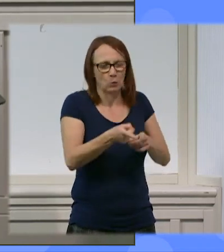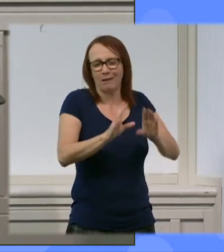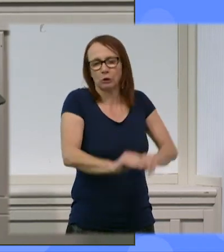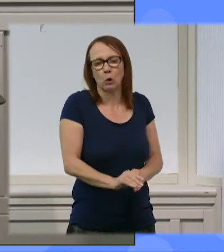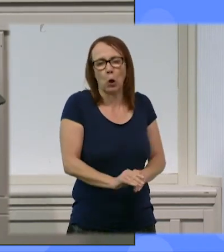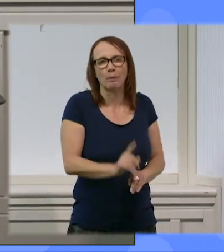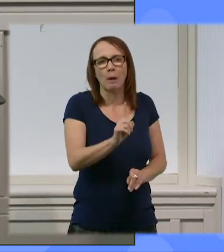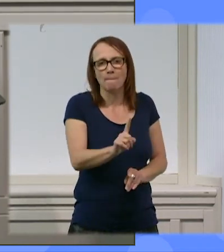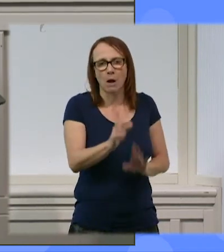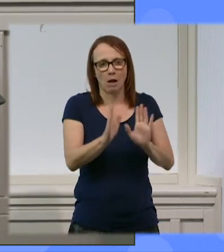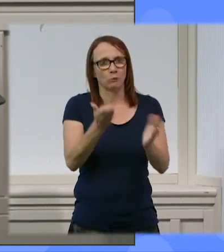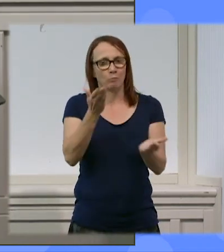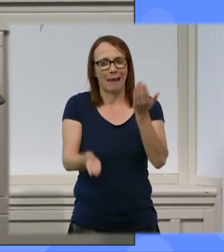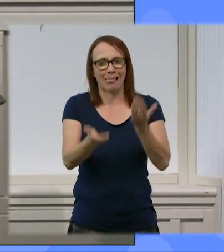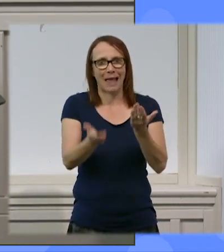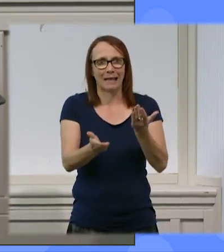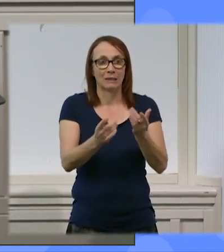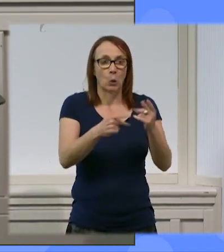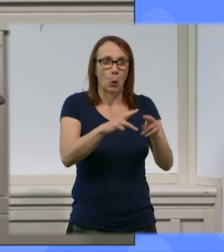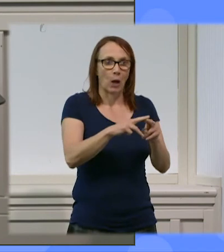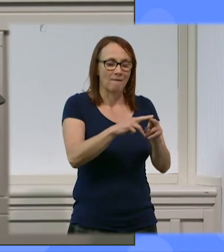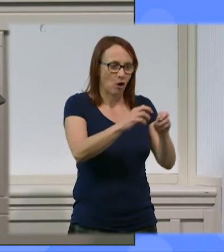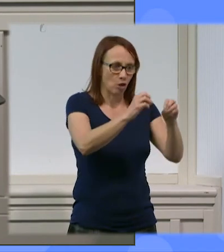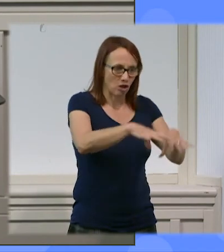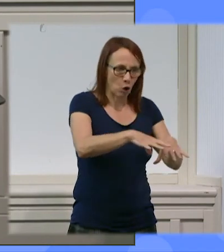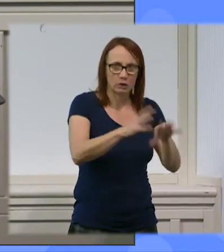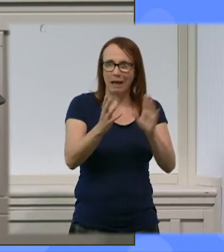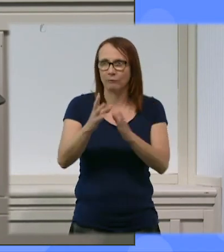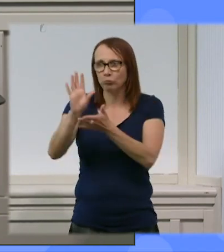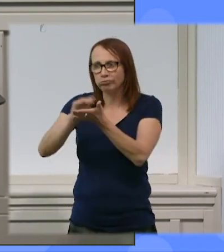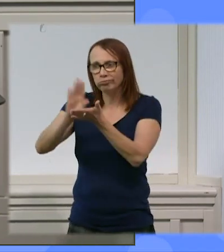we find a balance between areas where you can draw it down naturally or